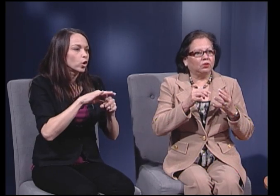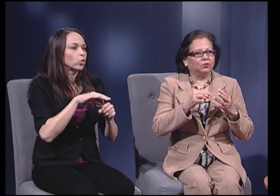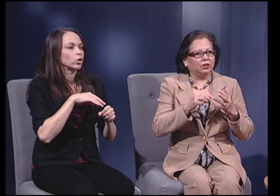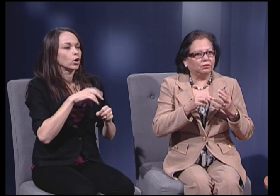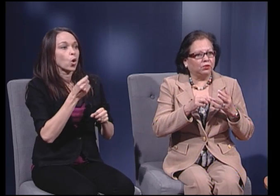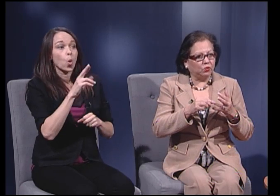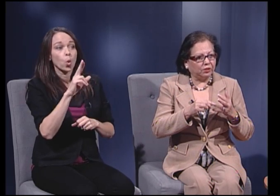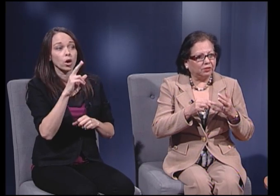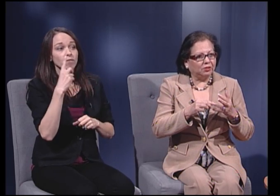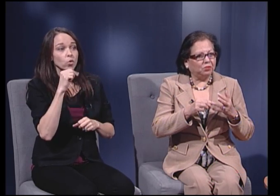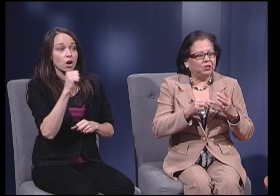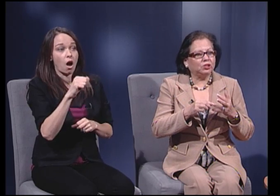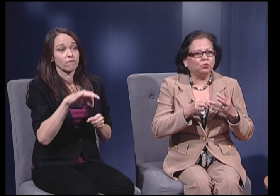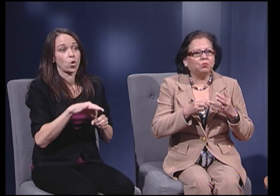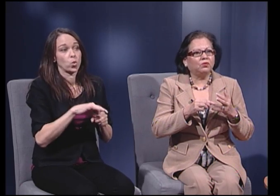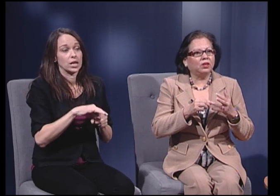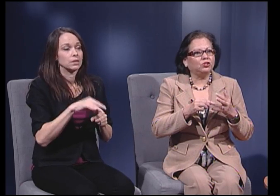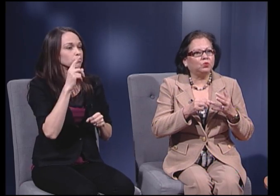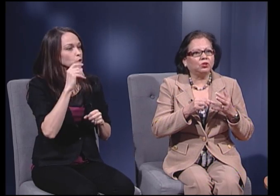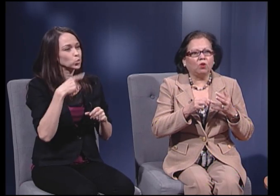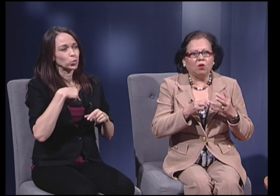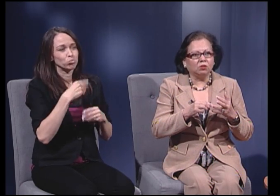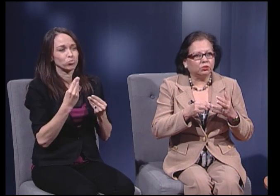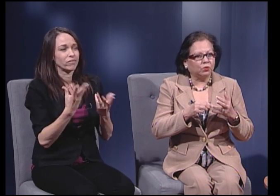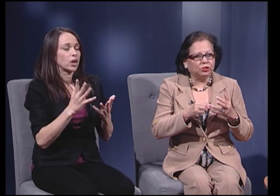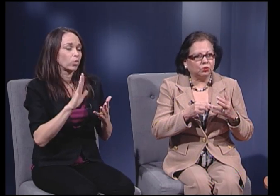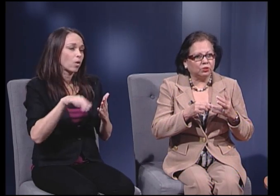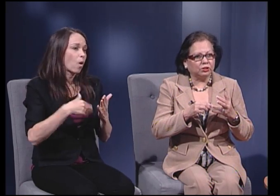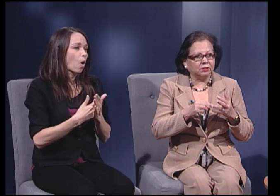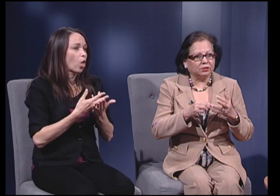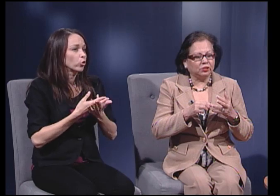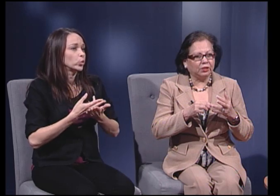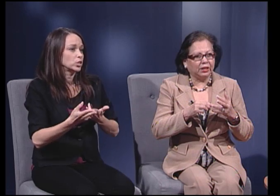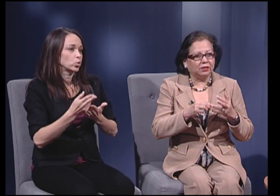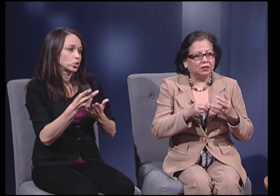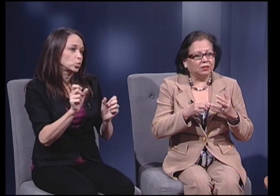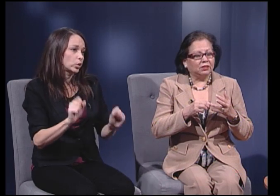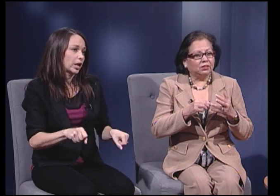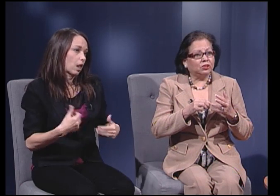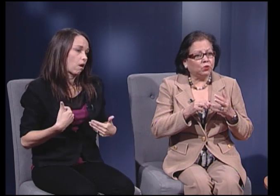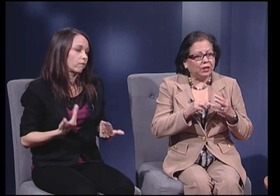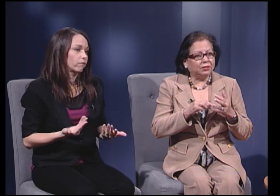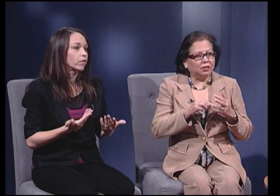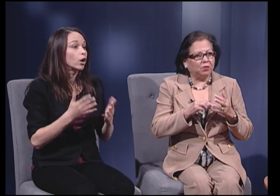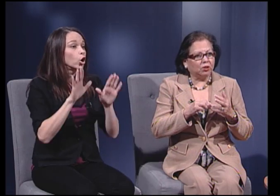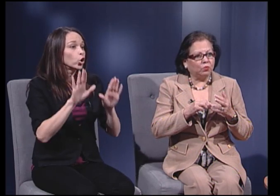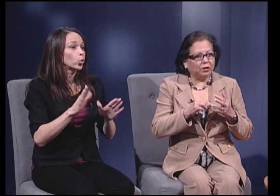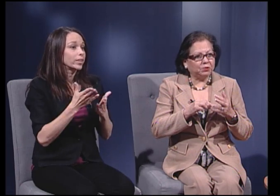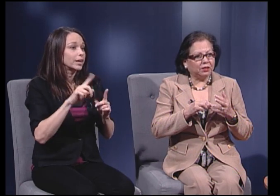or for not voting because we provide you with all the resources that you can. The great thing about our website,